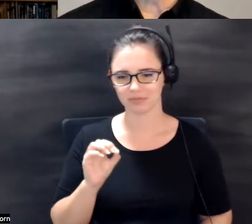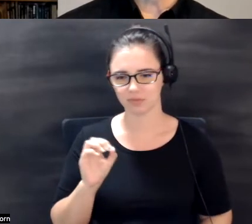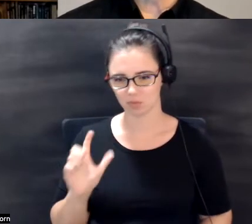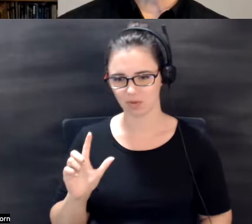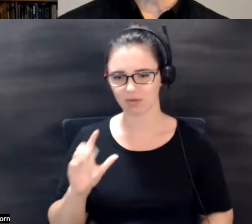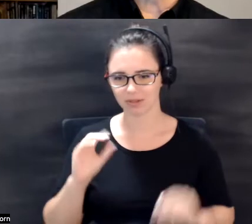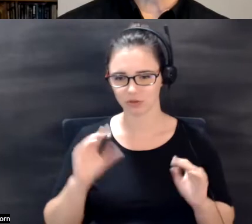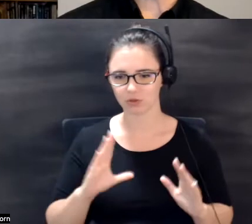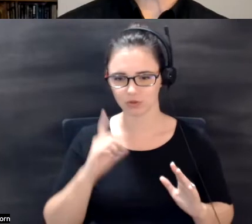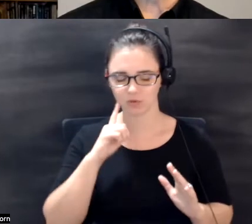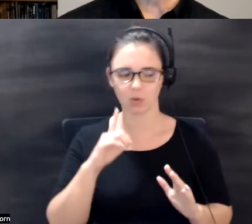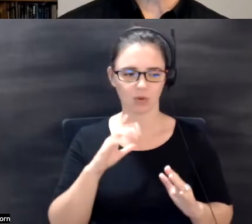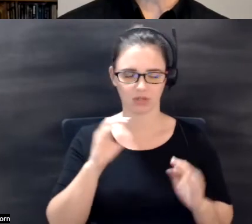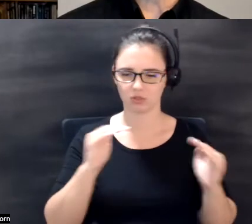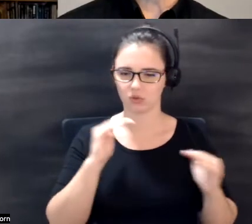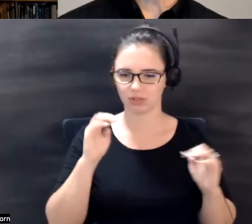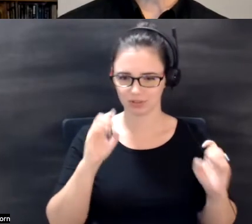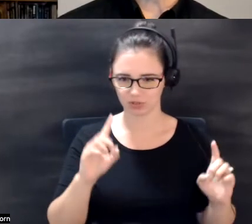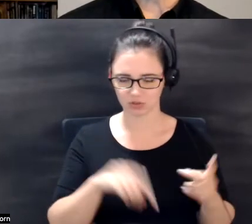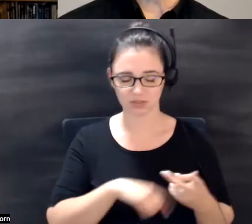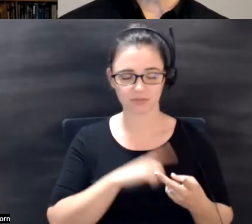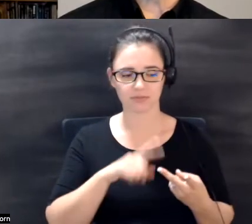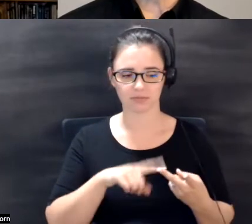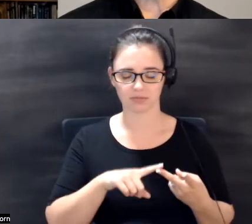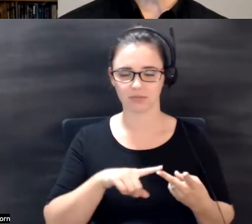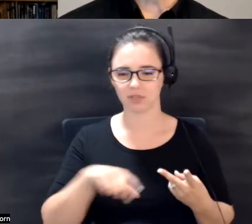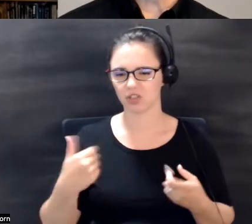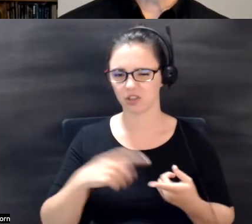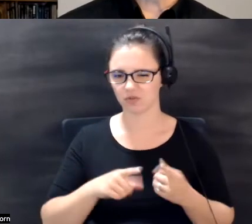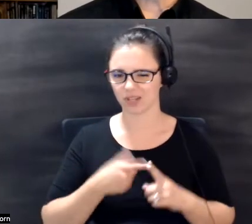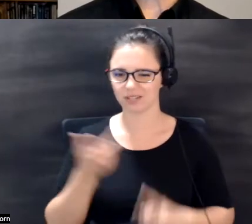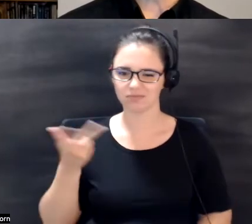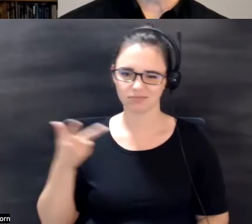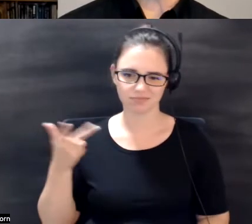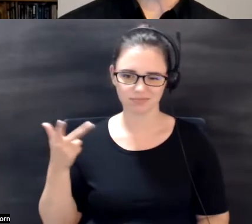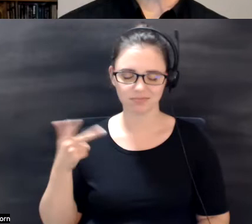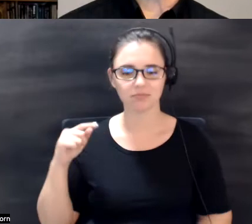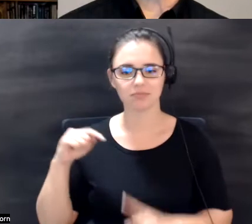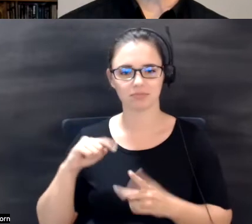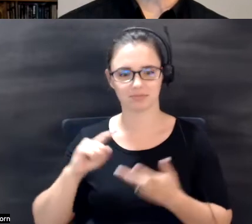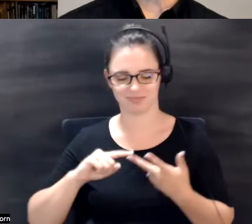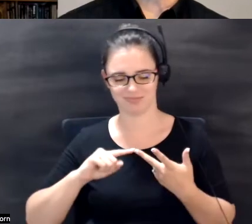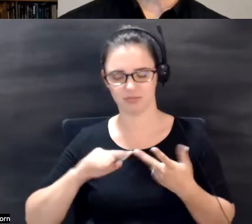Lowell Adult Education. And then, another friend. So, it's just the three of us, who-- she also works, works there.